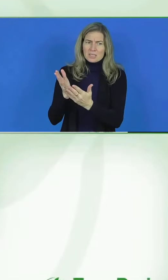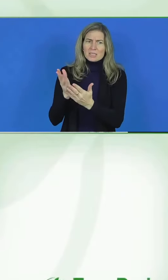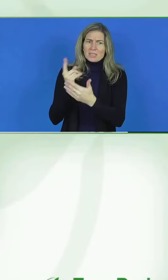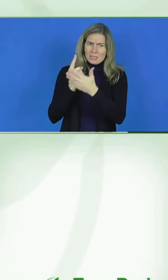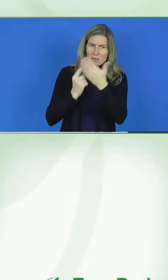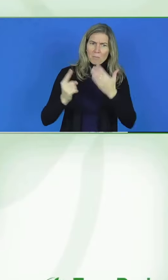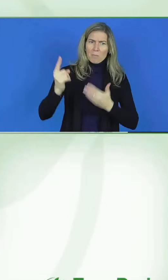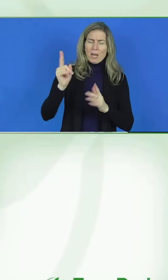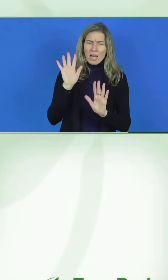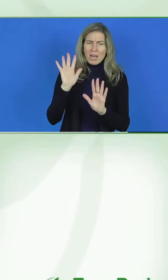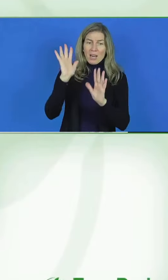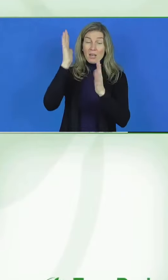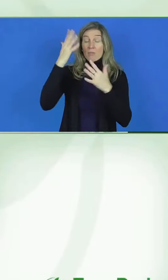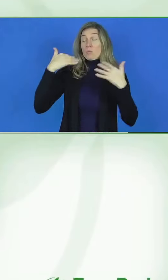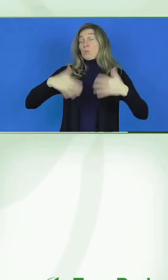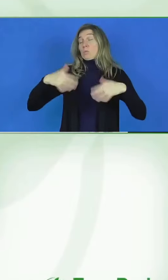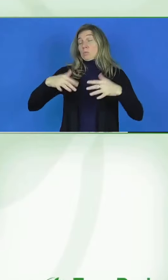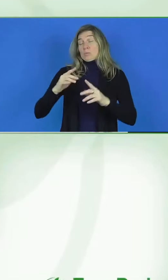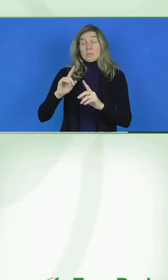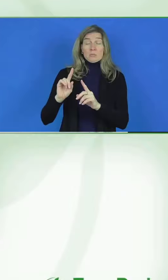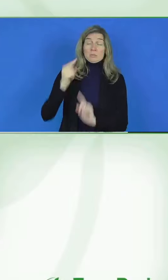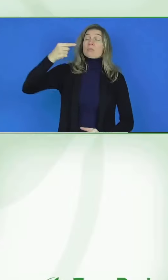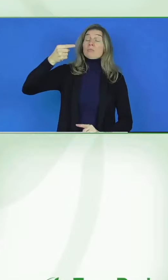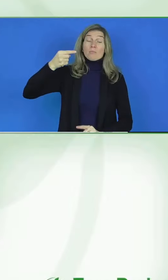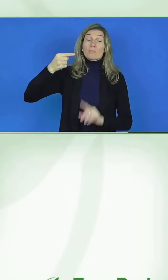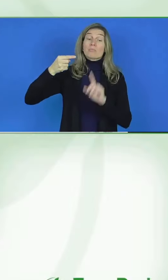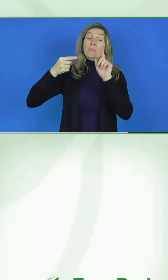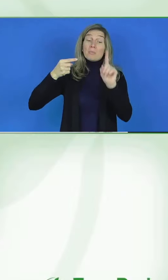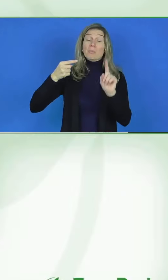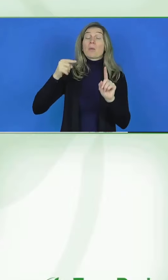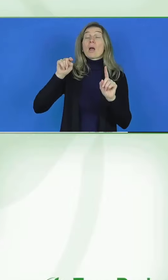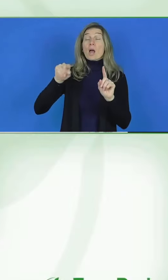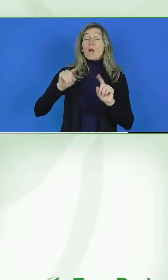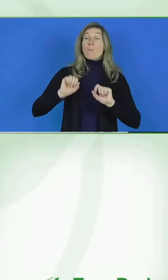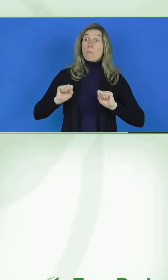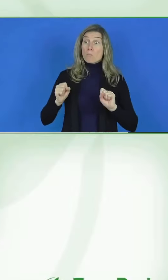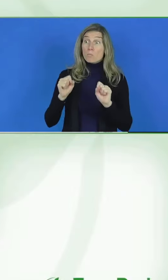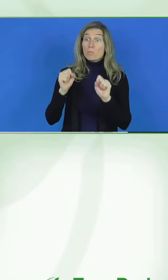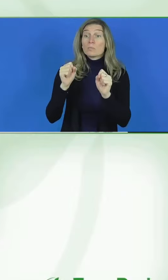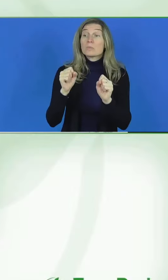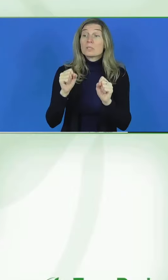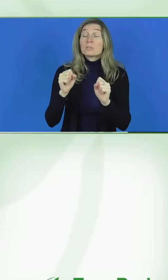in the United States would typically recognise this as the